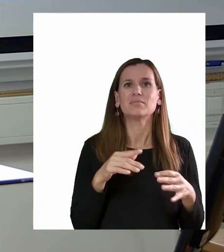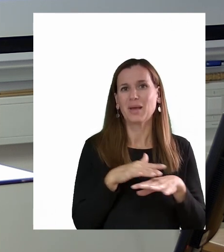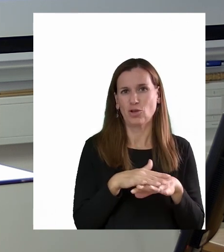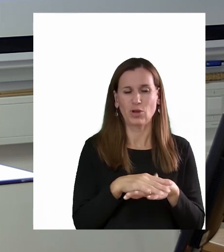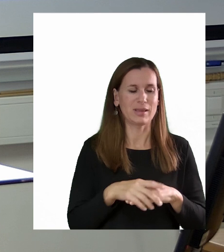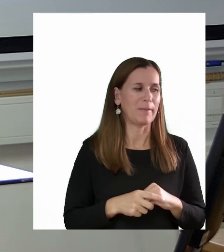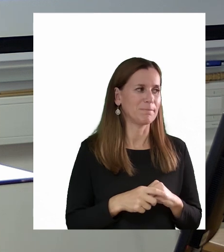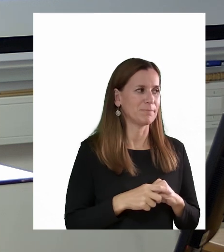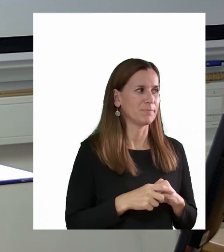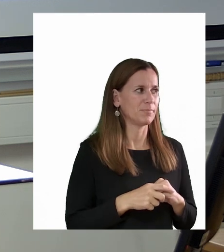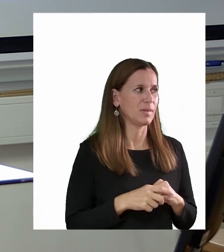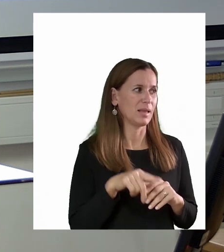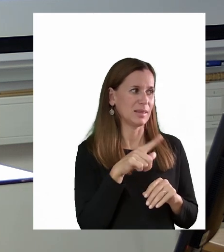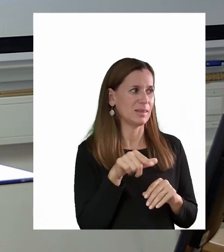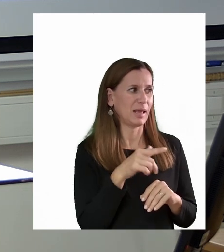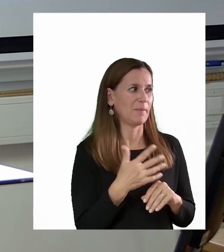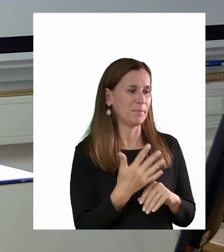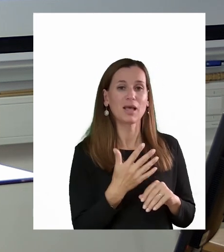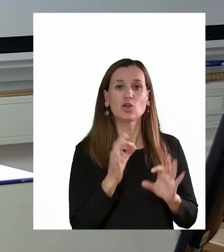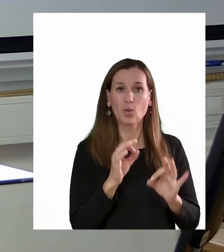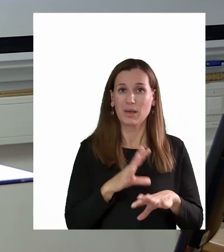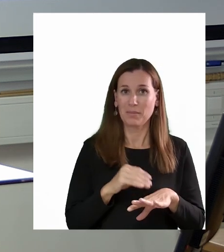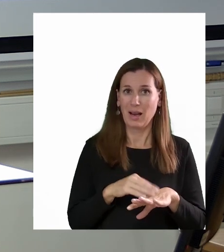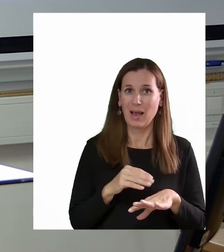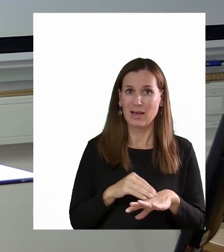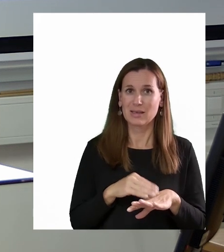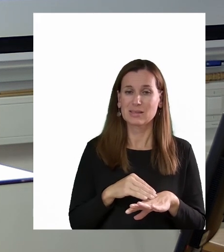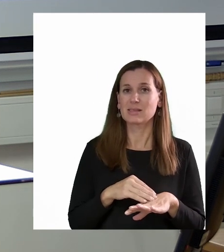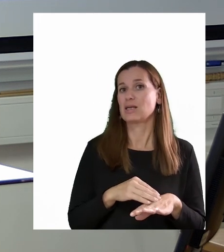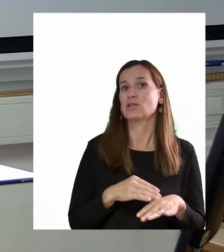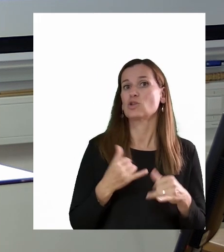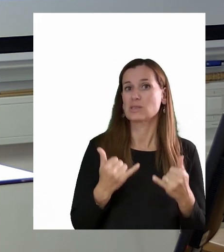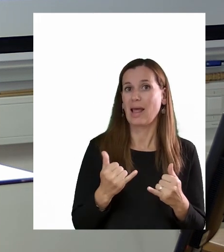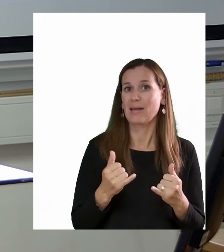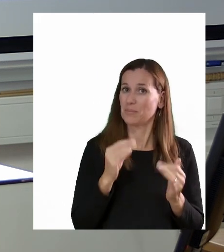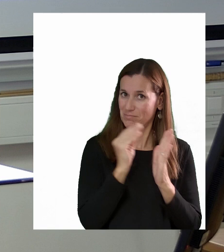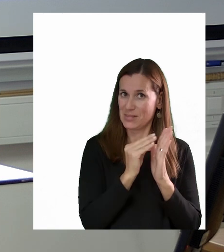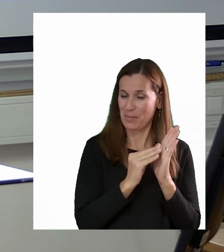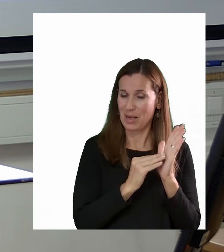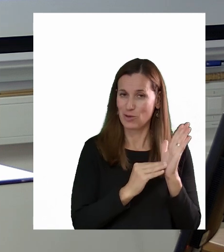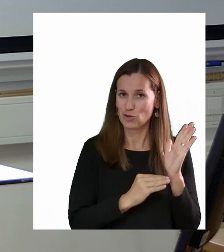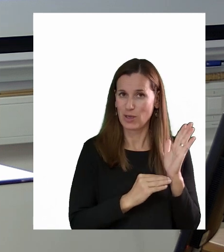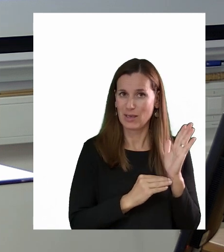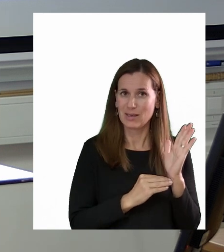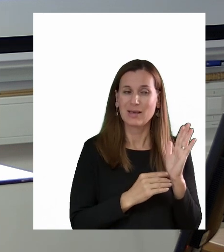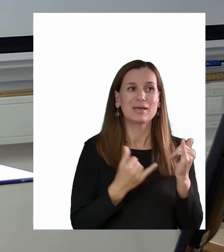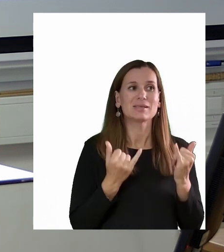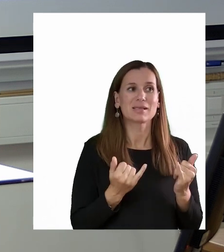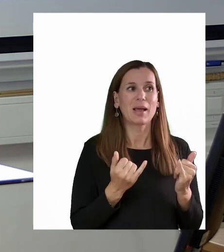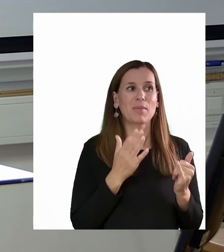so those five good practises are now listed and I will invite the authors